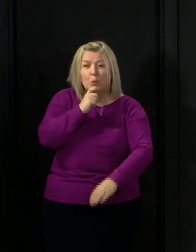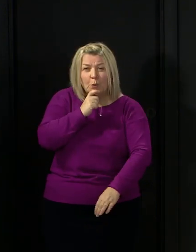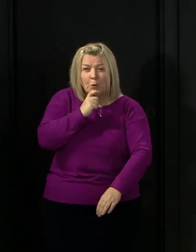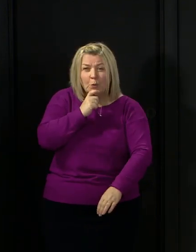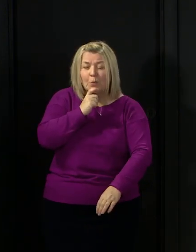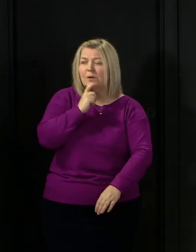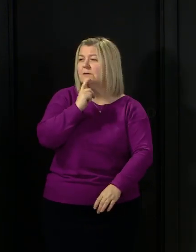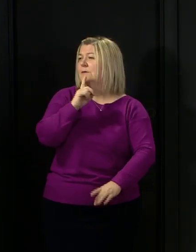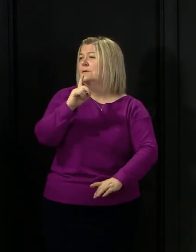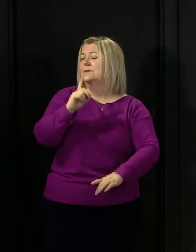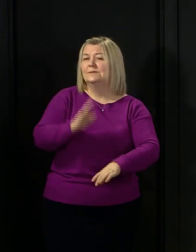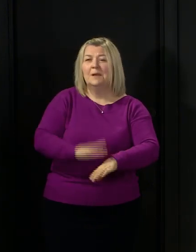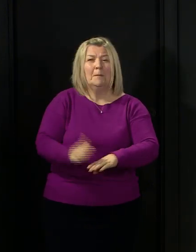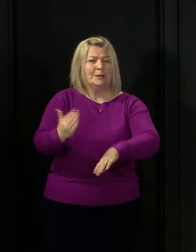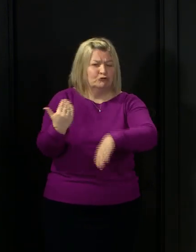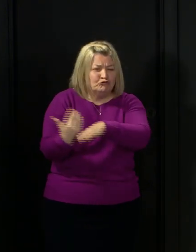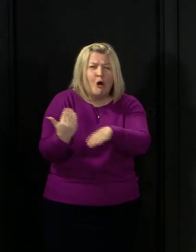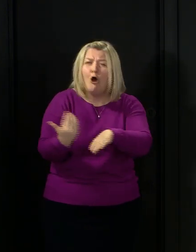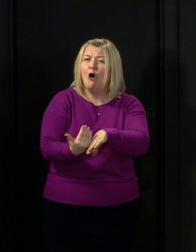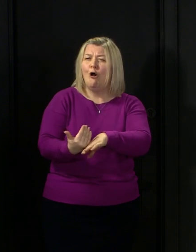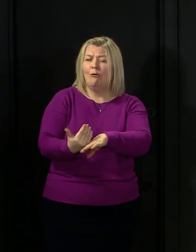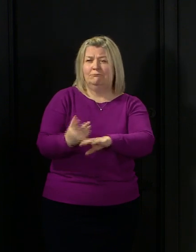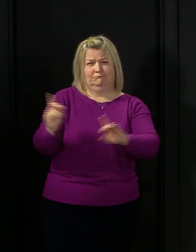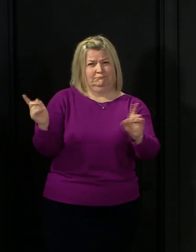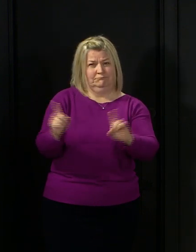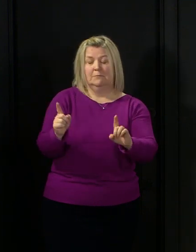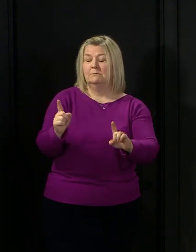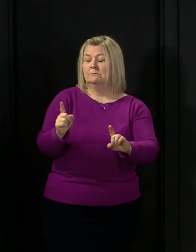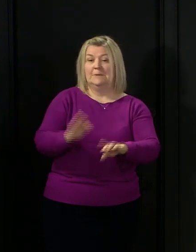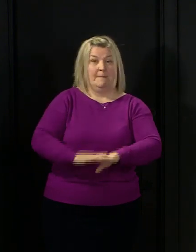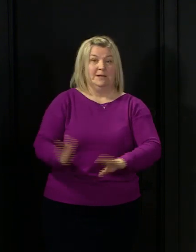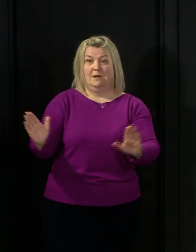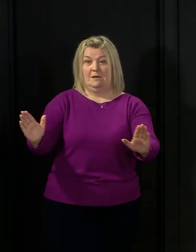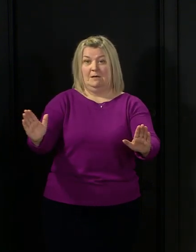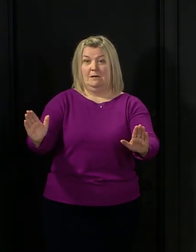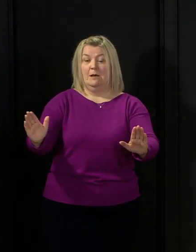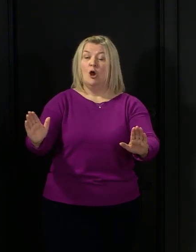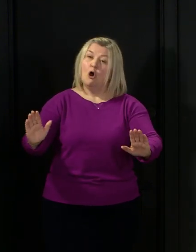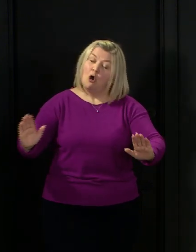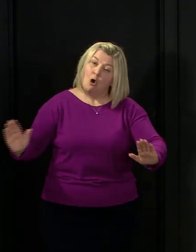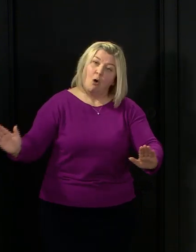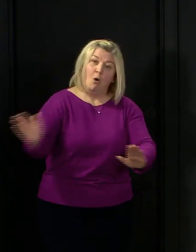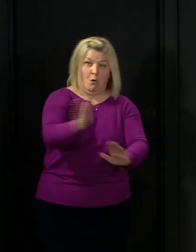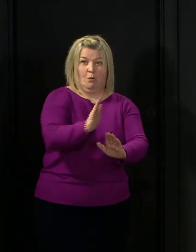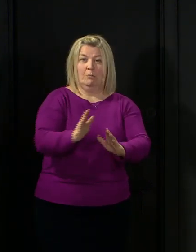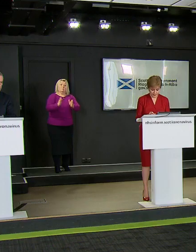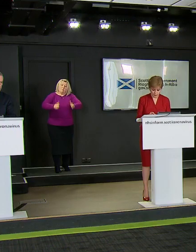are in, that it is important that everybody abides by and complies with this advice. Michael